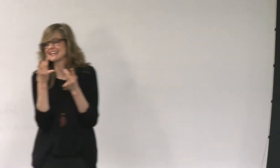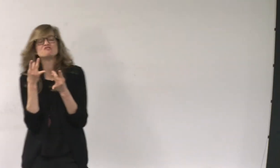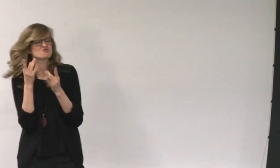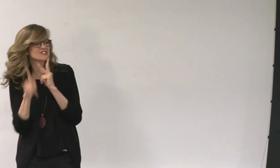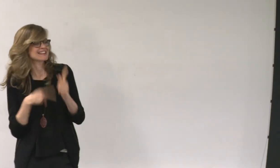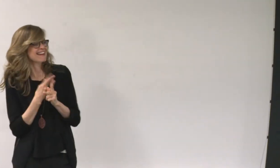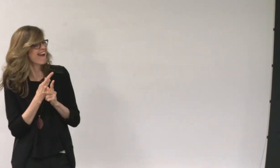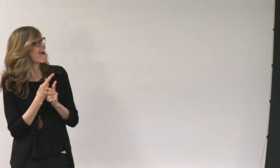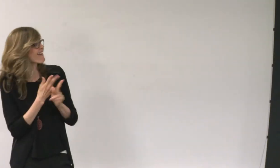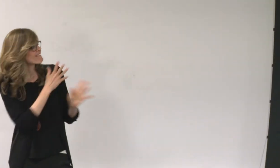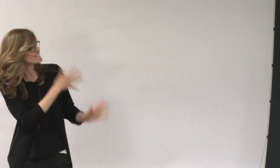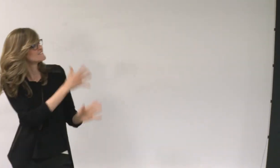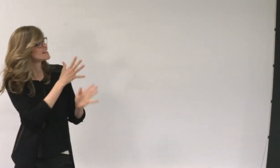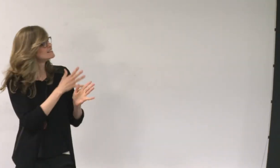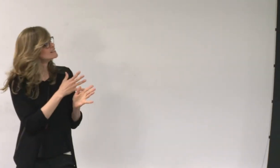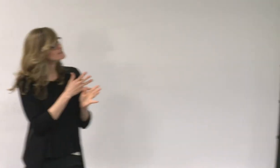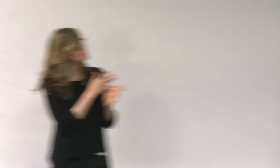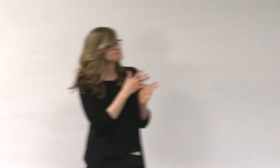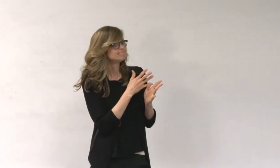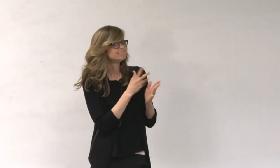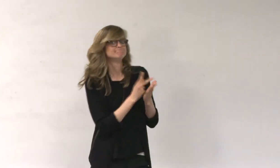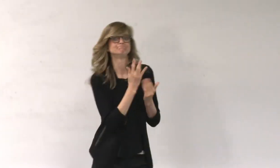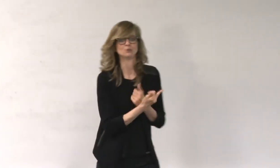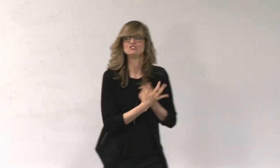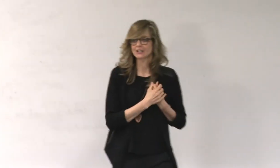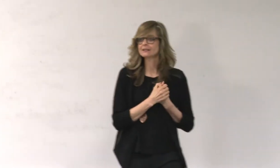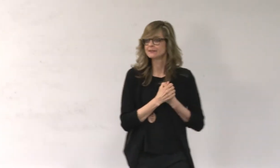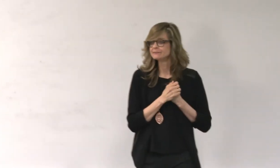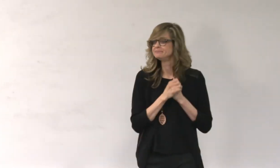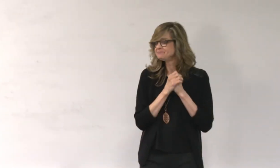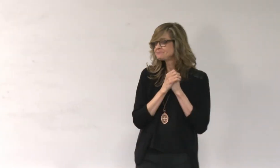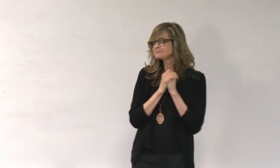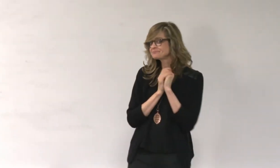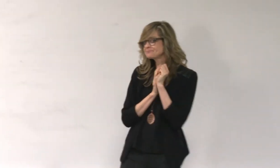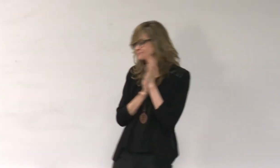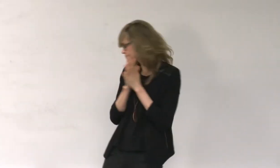BUT IT'S ACTUALLY VERY INTERESTING WORK. IT WAS A VERY INTERESTING RESEARCH PROJECT.